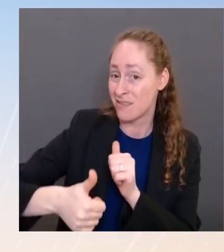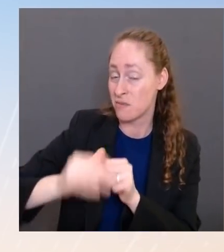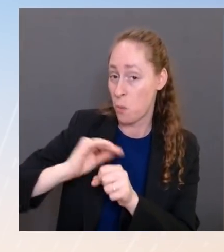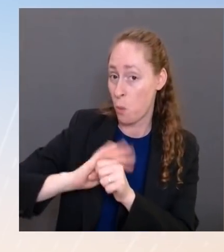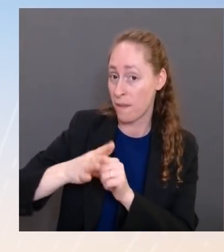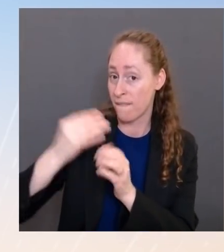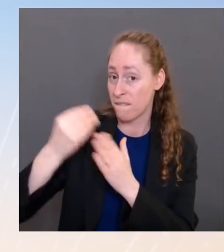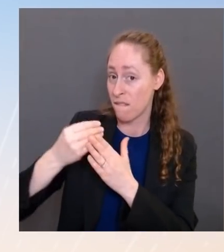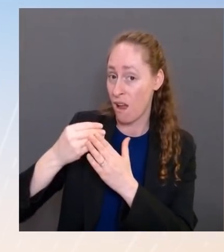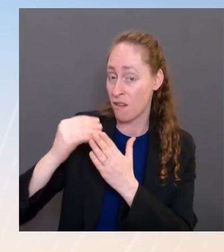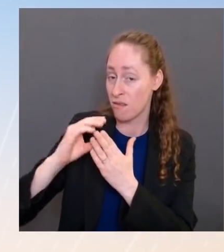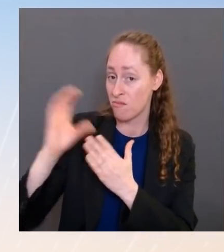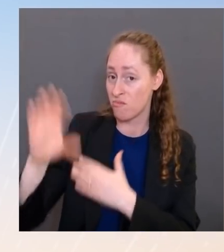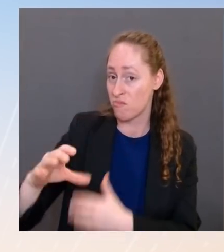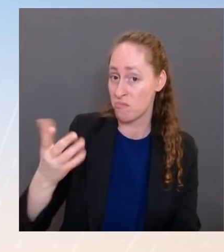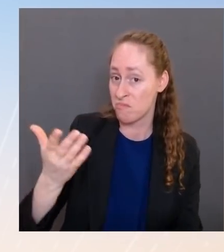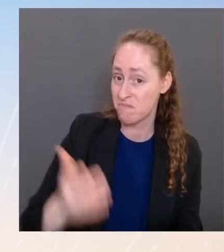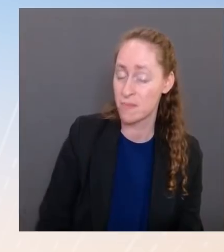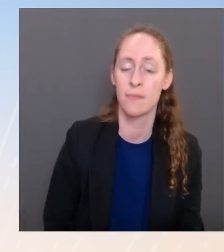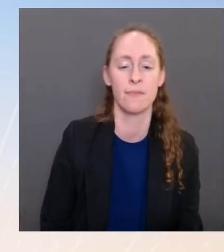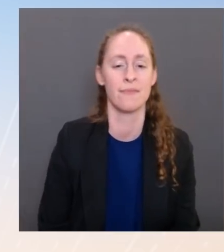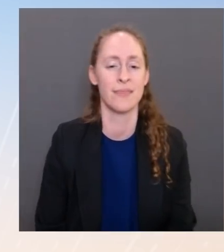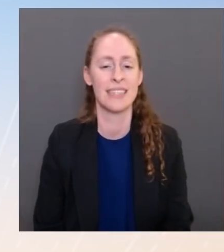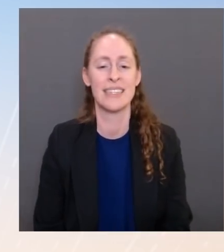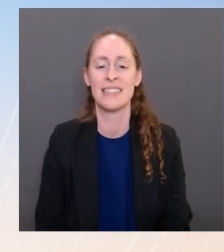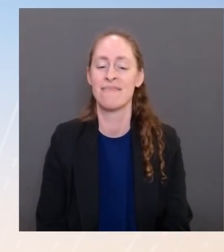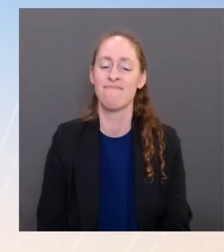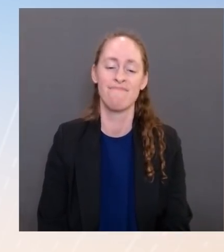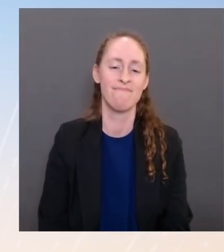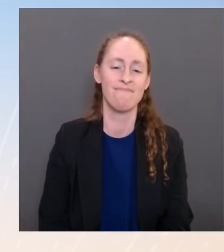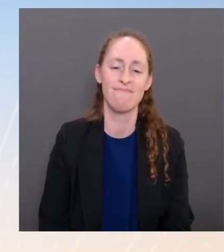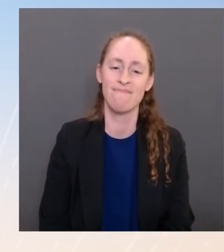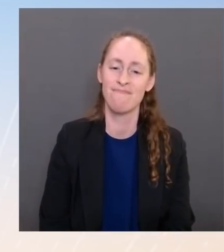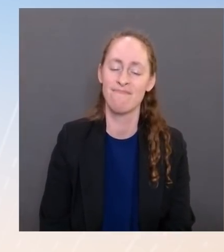before that came to the President's desk. I would say our view -- or his view continues to be